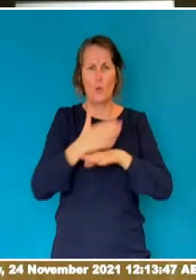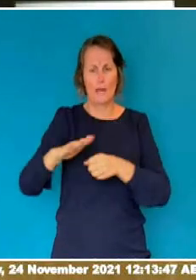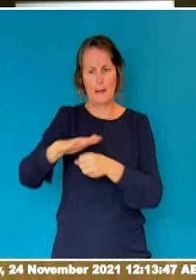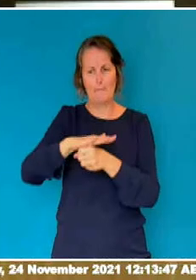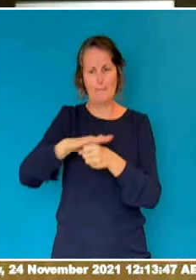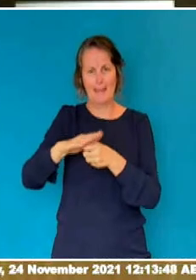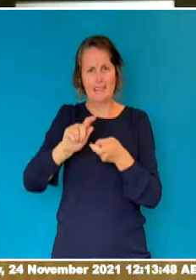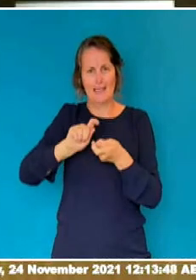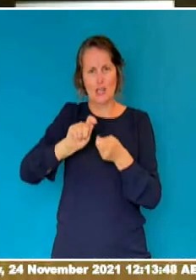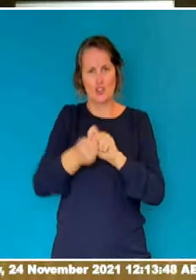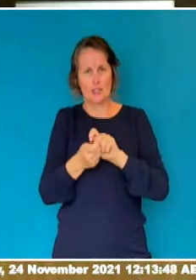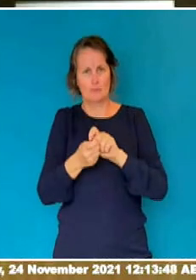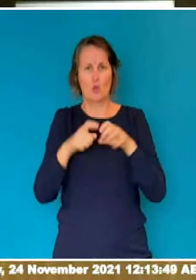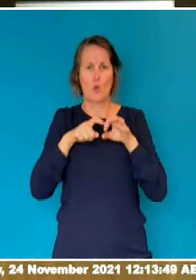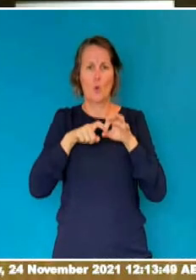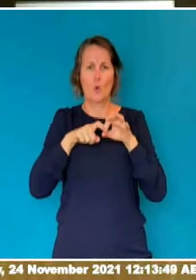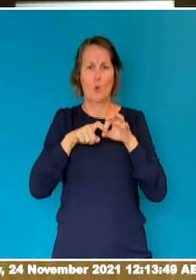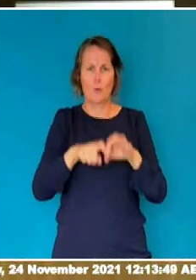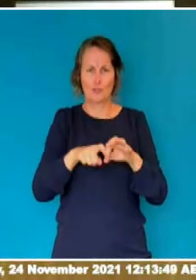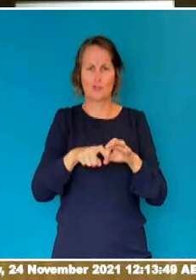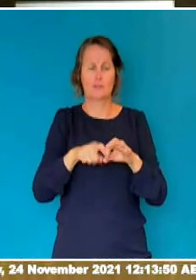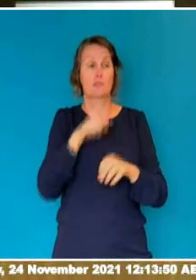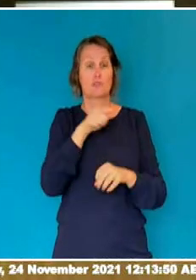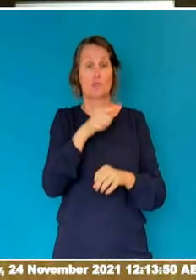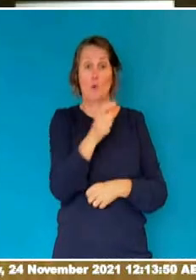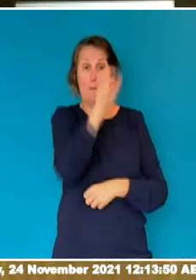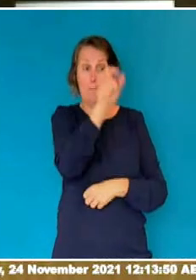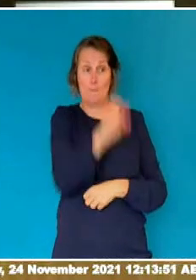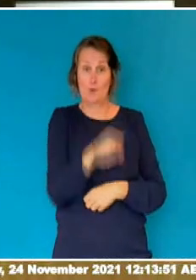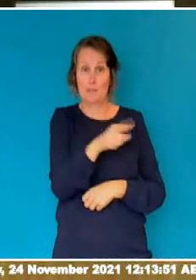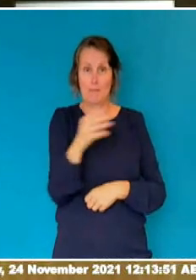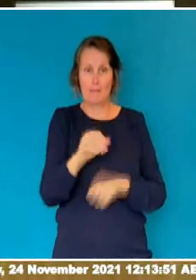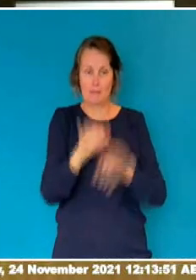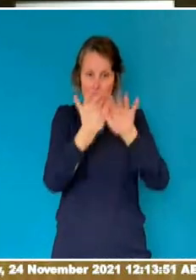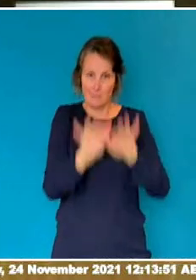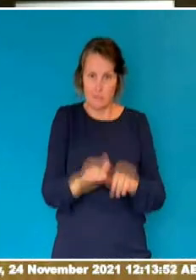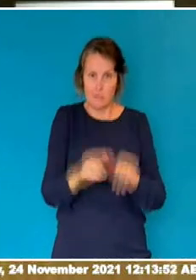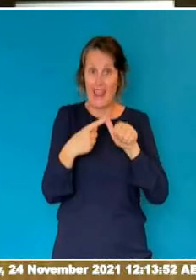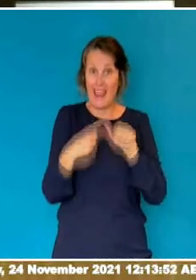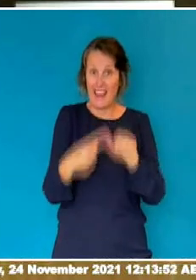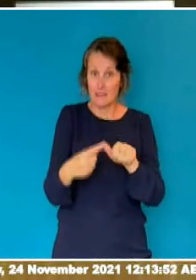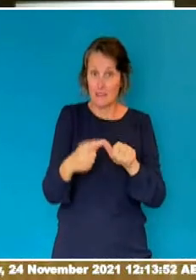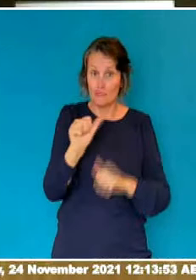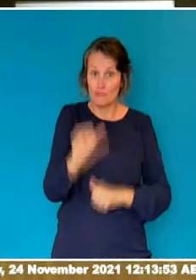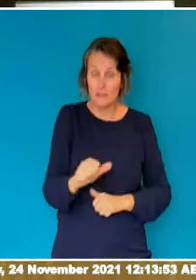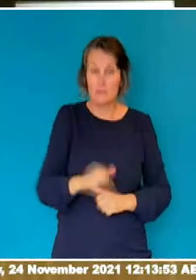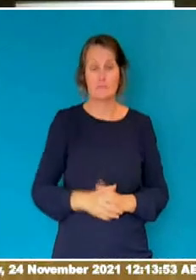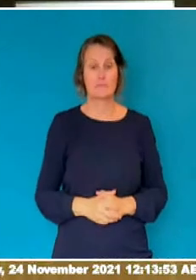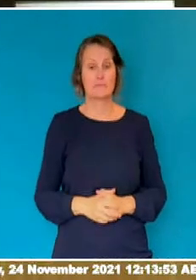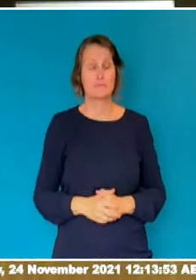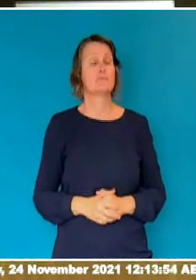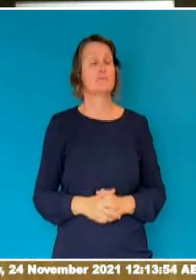question that is required to be completed by candidates; is that correct? Yes, that is correct.